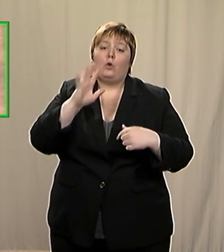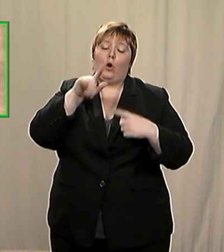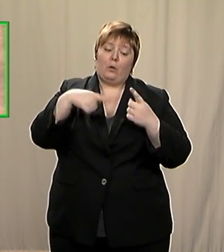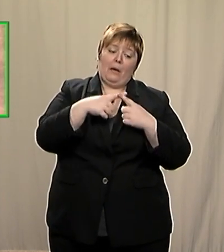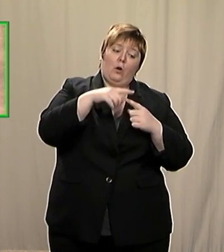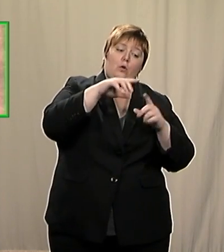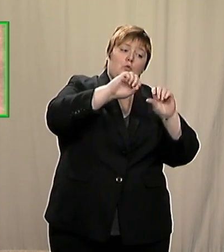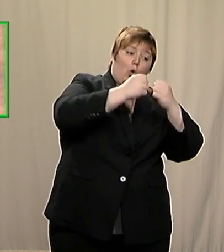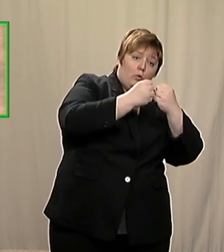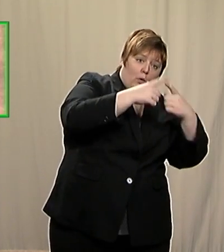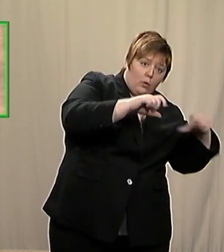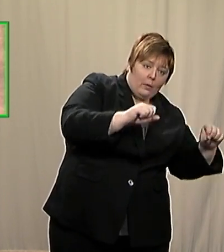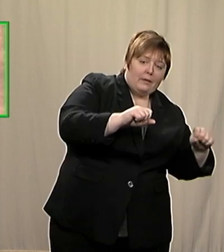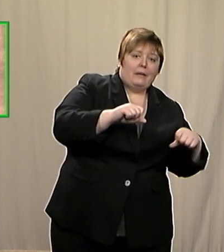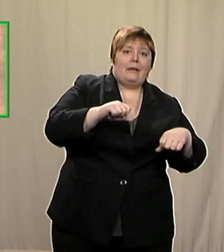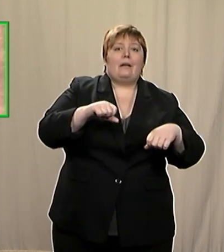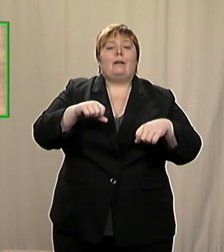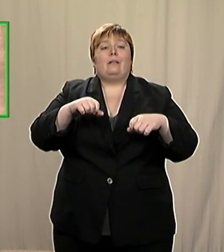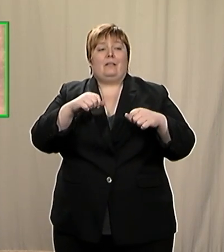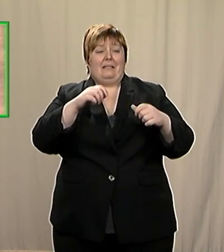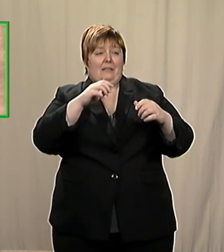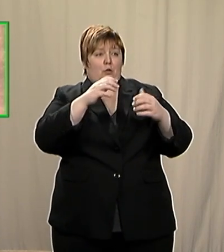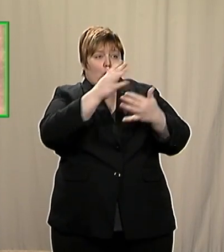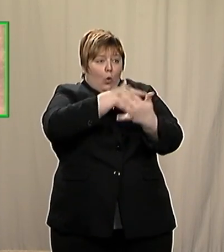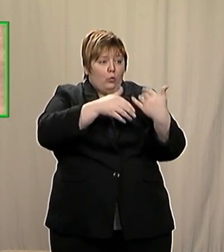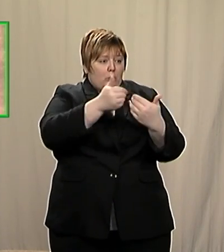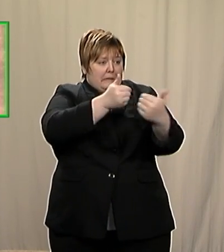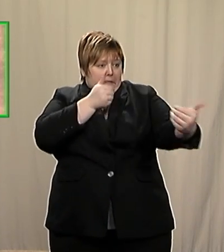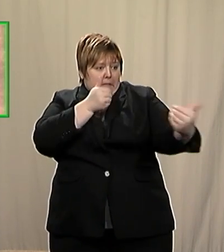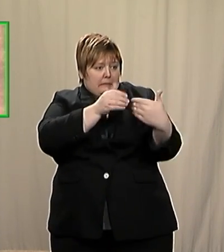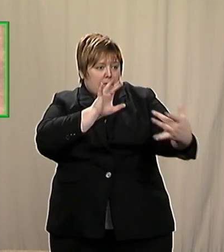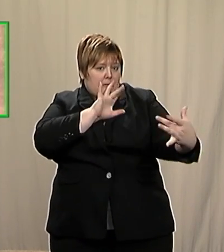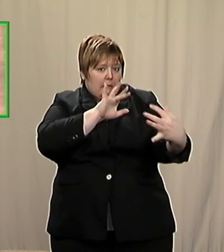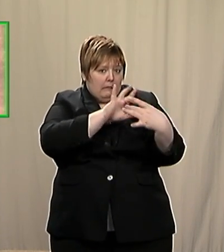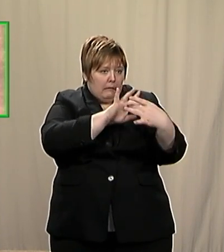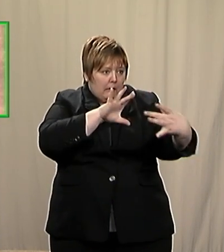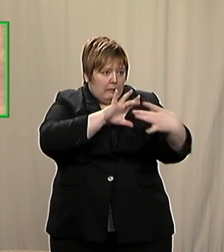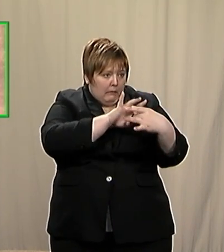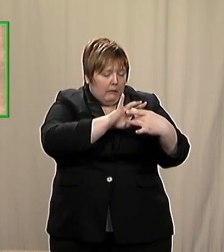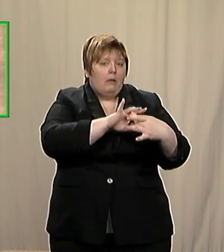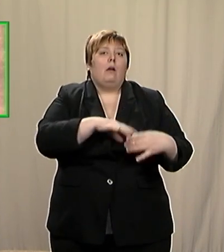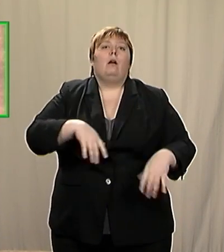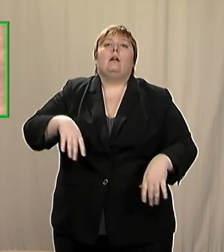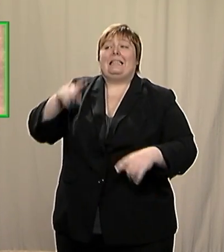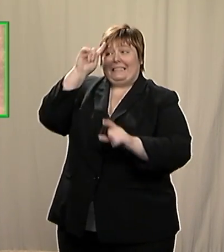in terms of increasing and decreasing social distance. And psycho linguistically, how we jointly construct meaning.